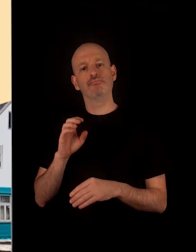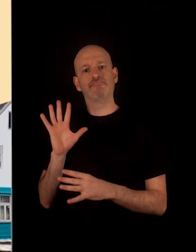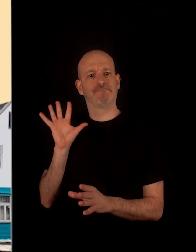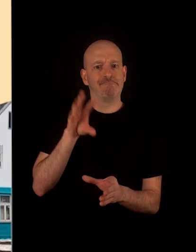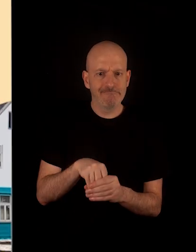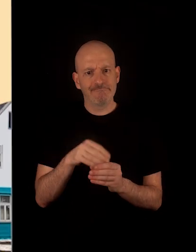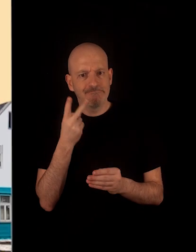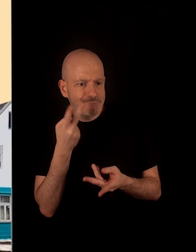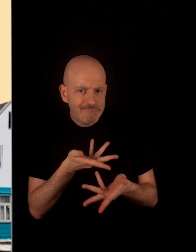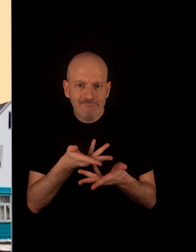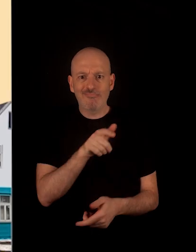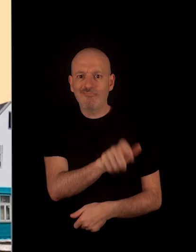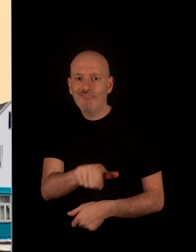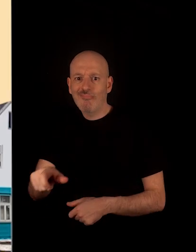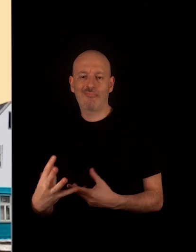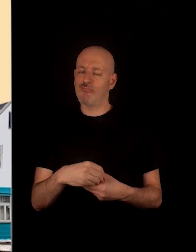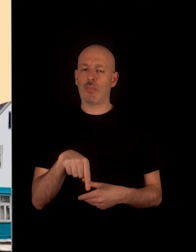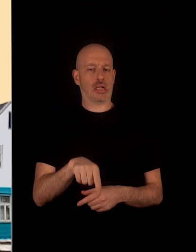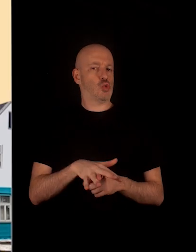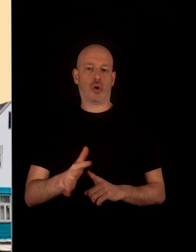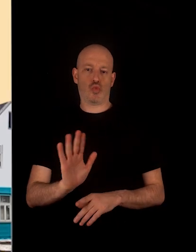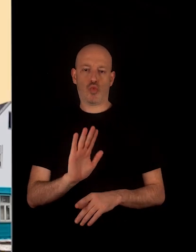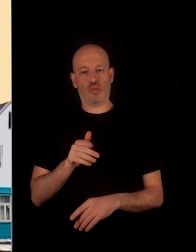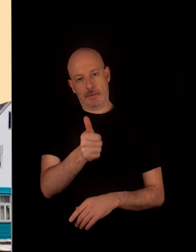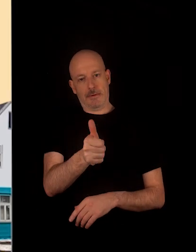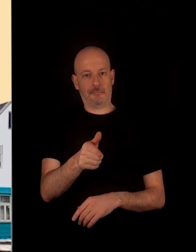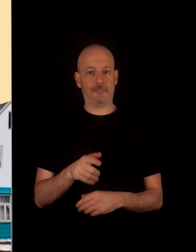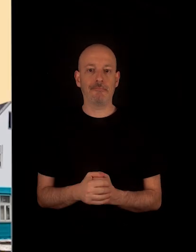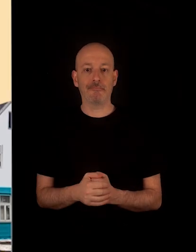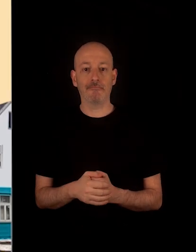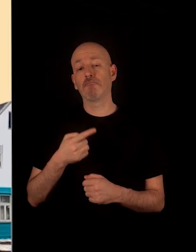and accessibility support if applicable.